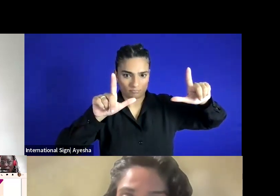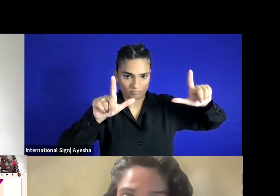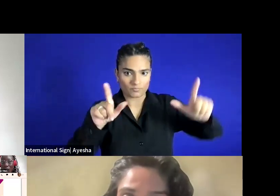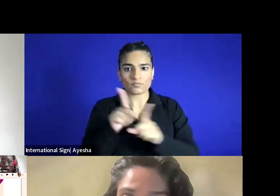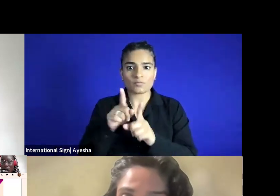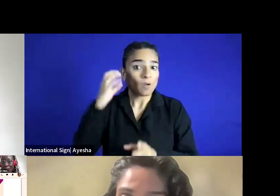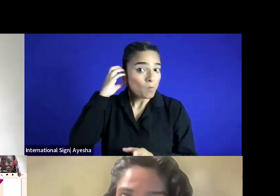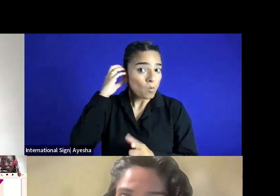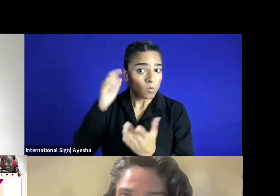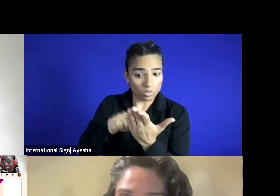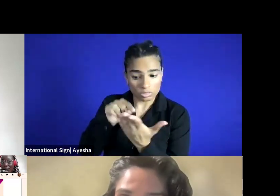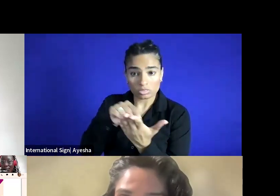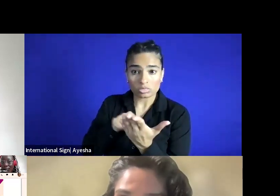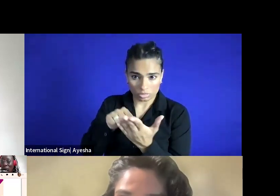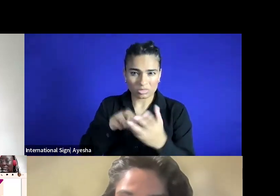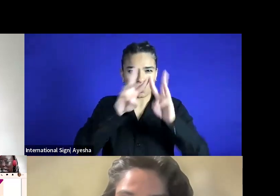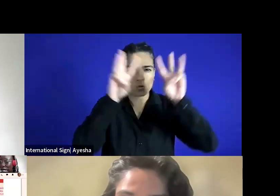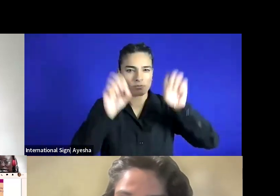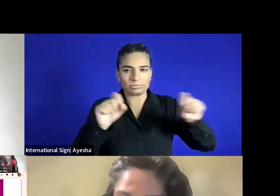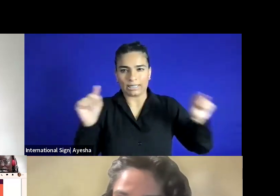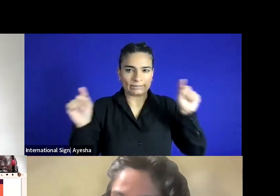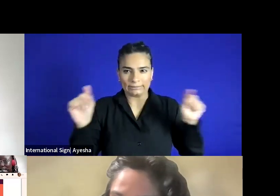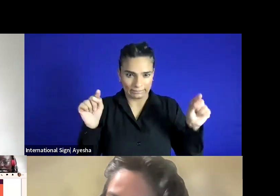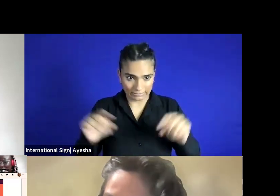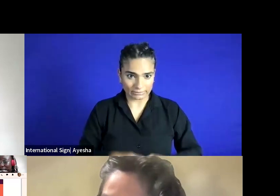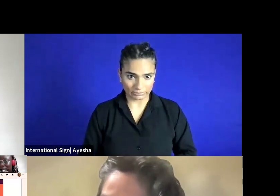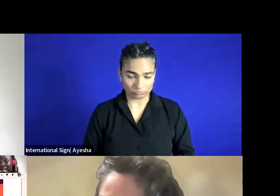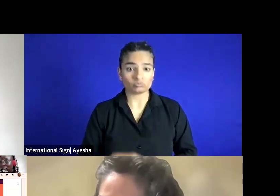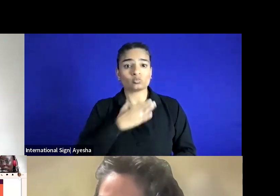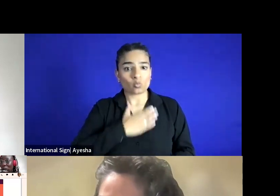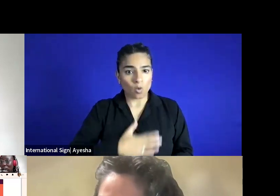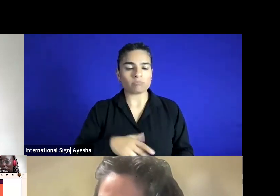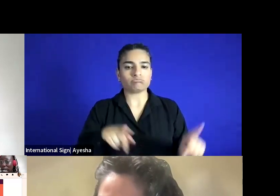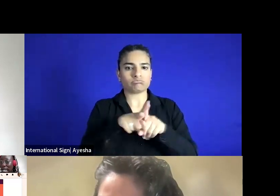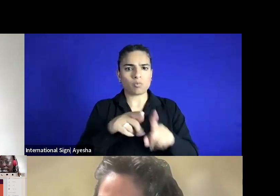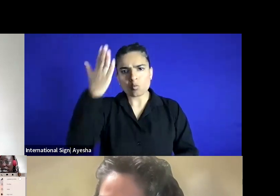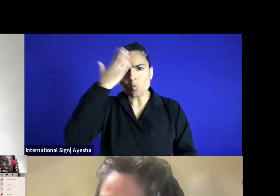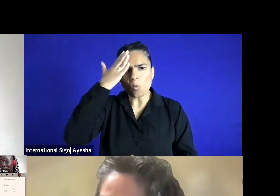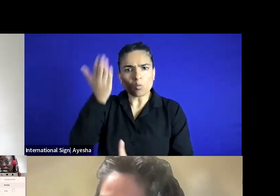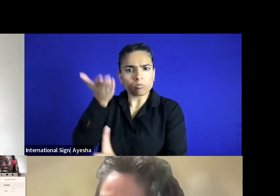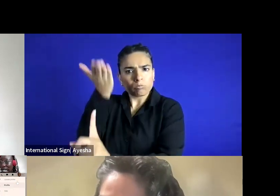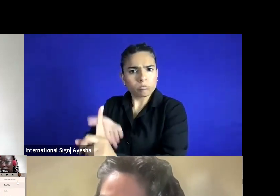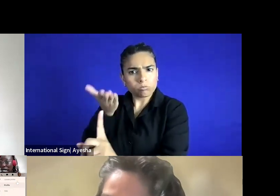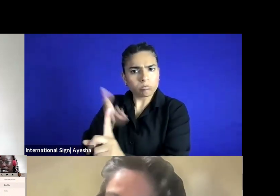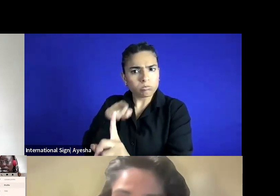So how do we make sure that, we get to know who is in this space? And also, how do we get to, update our profile?